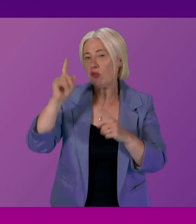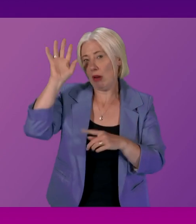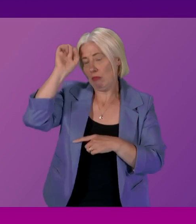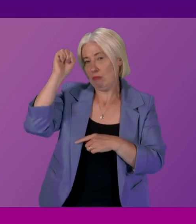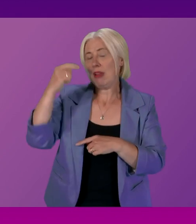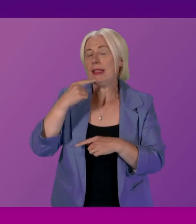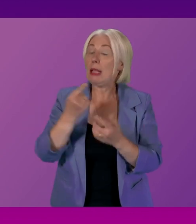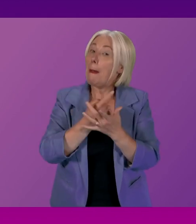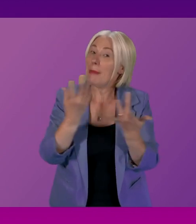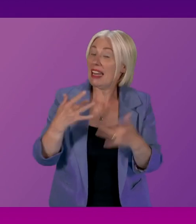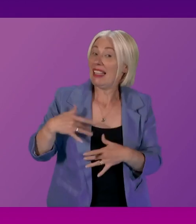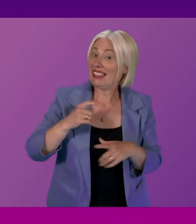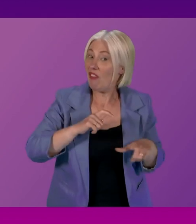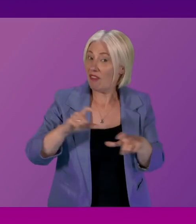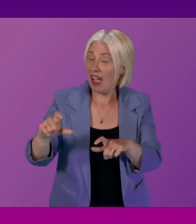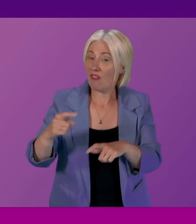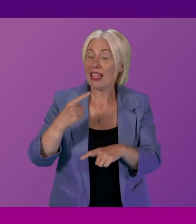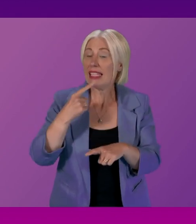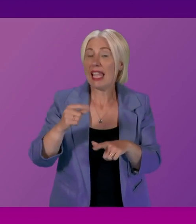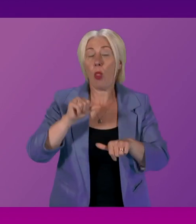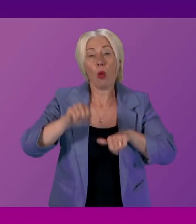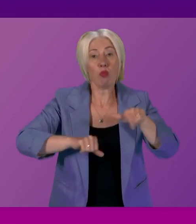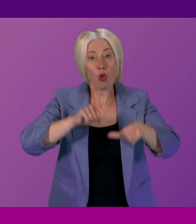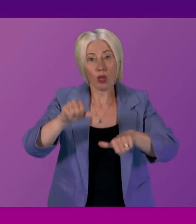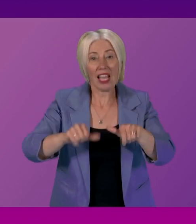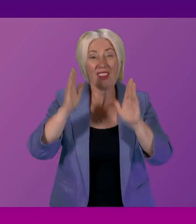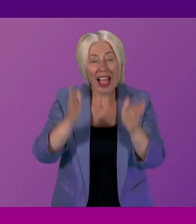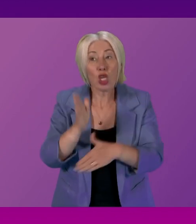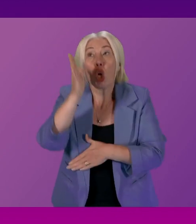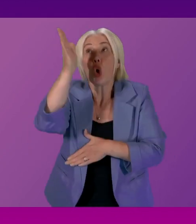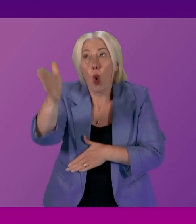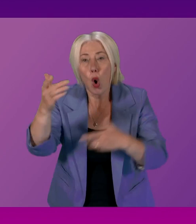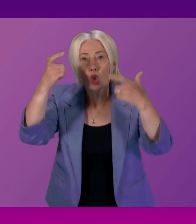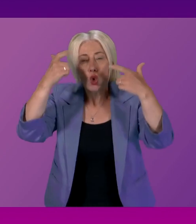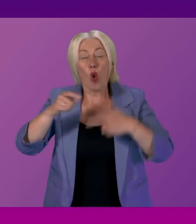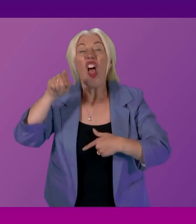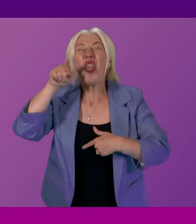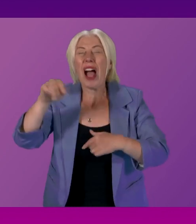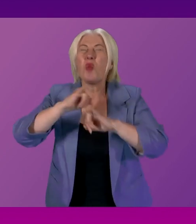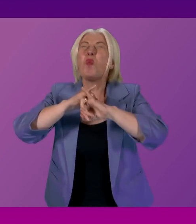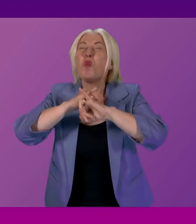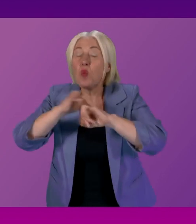“Many survivors ... describe the process of going to court as more traumatic than the rape itself”.